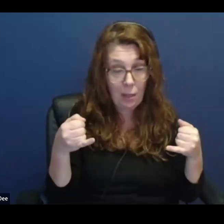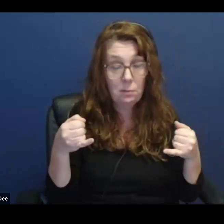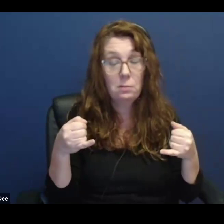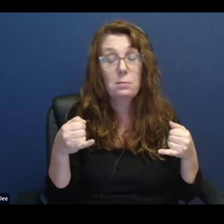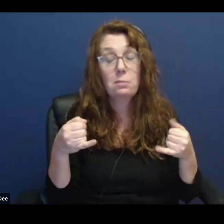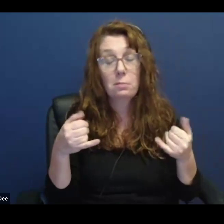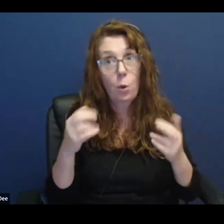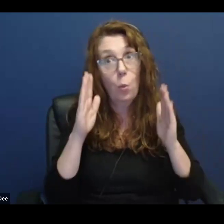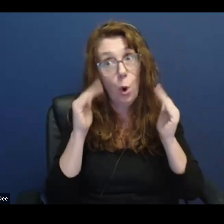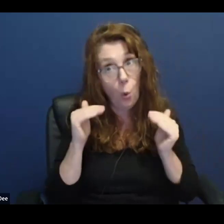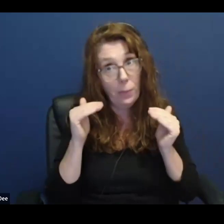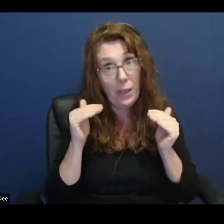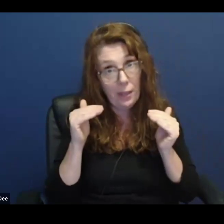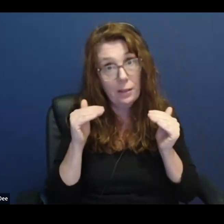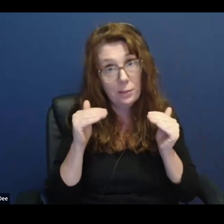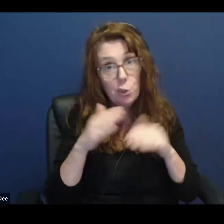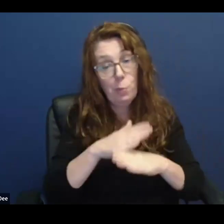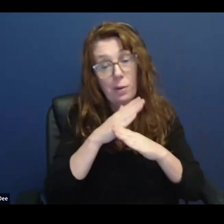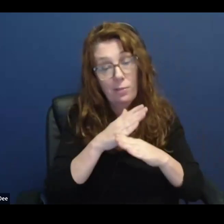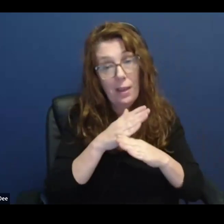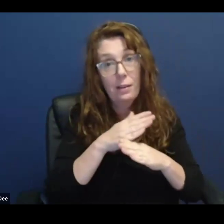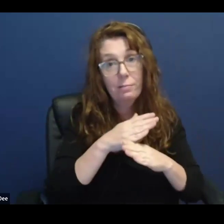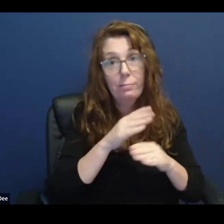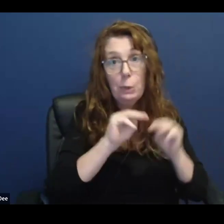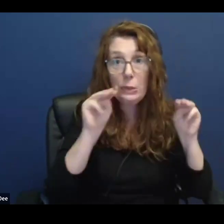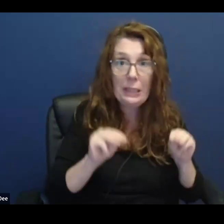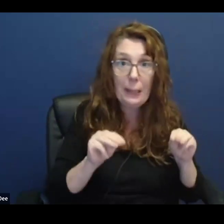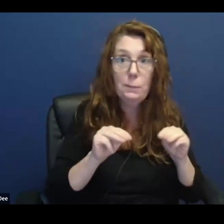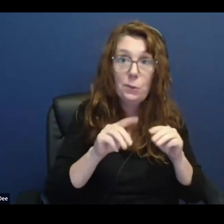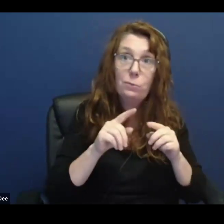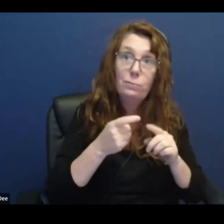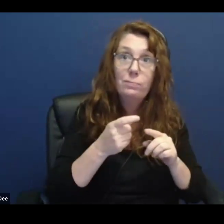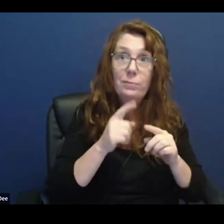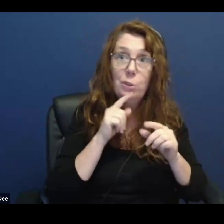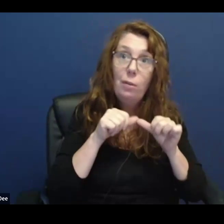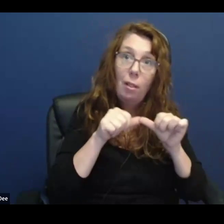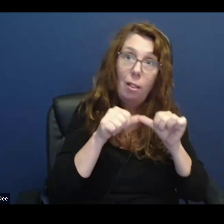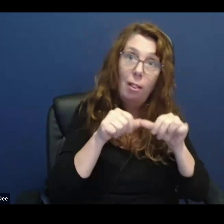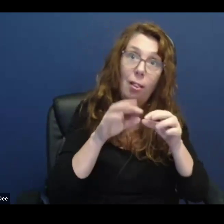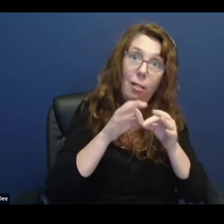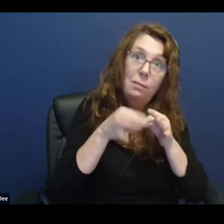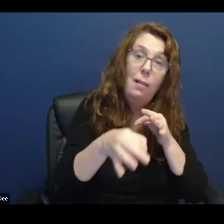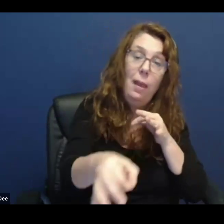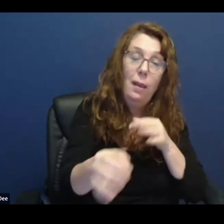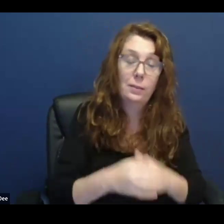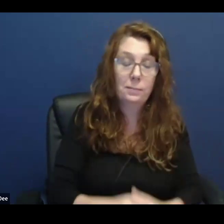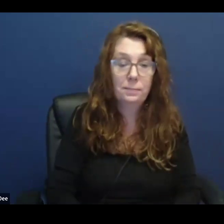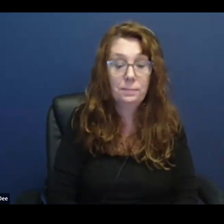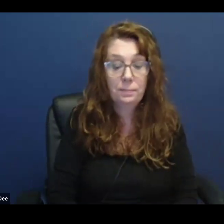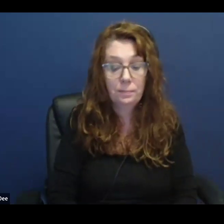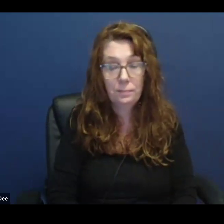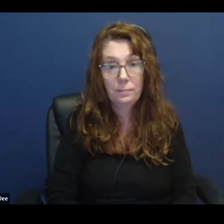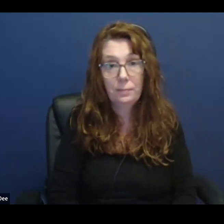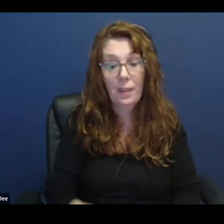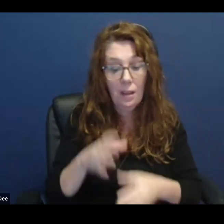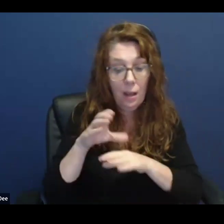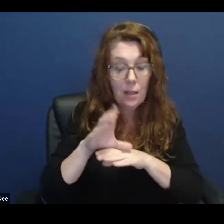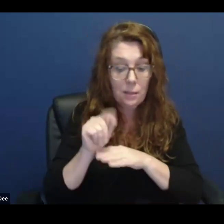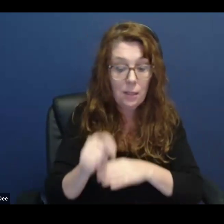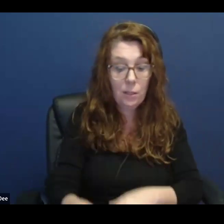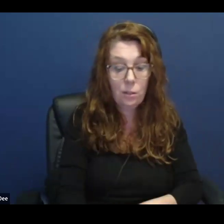we are hoping to prevent that kind of continued delay for purposes of consultation.